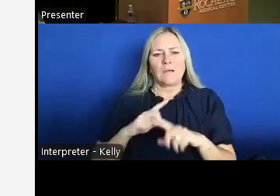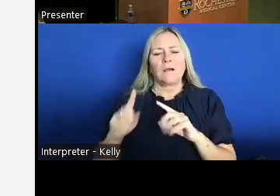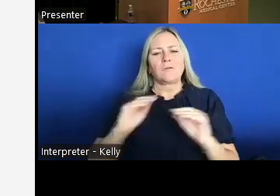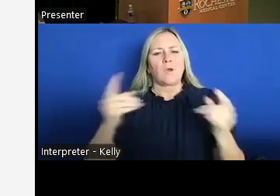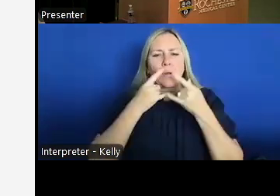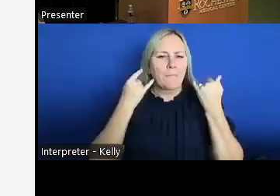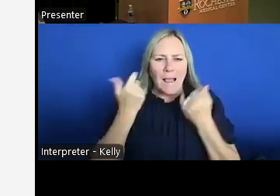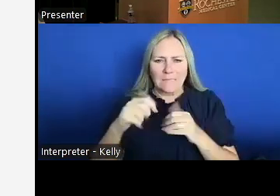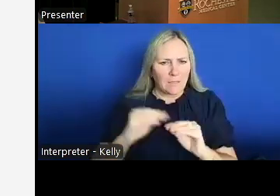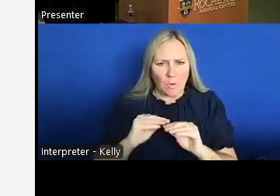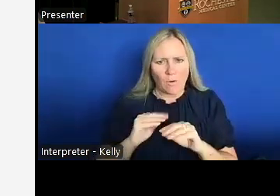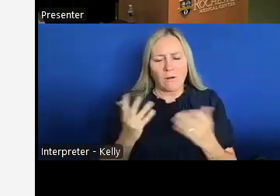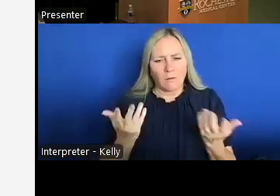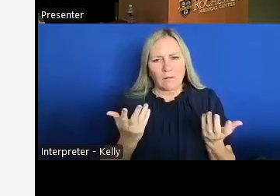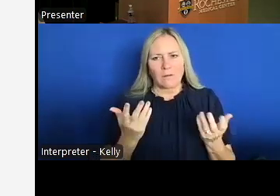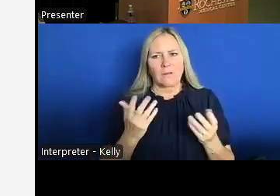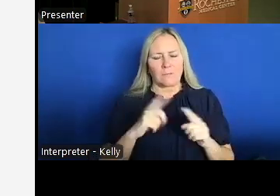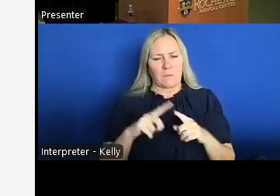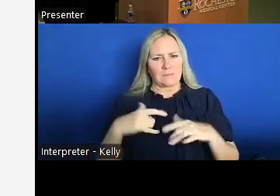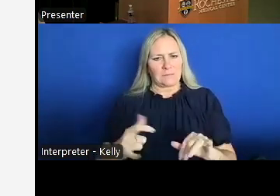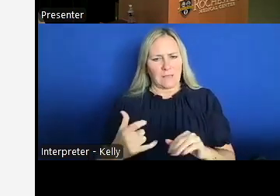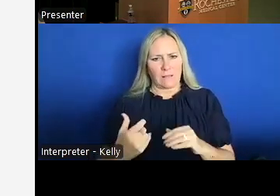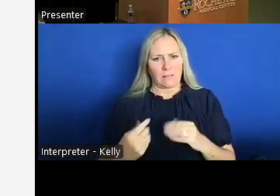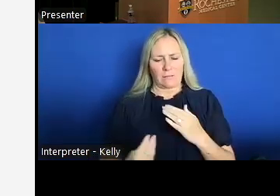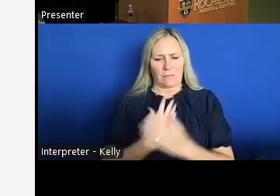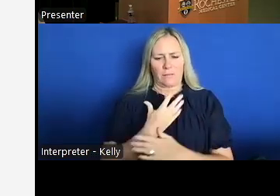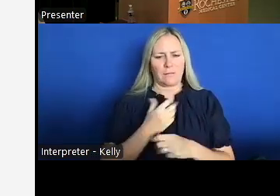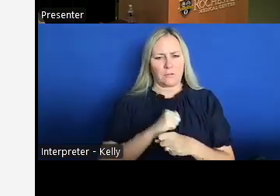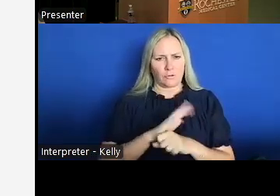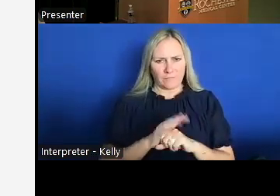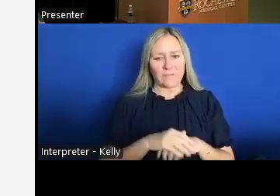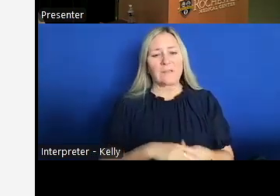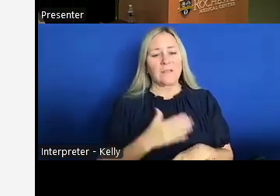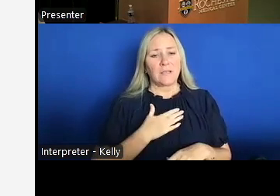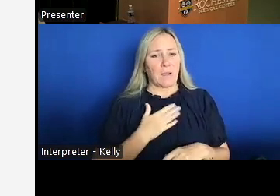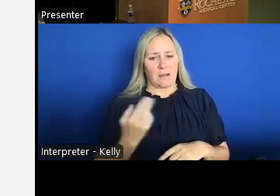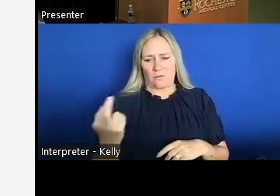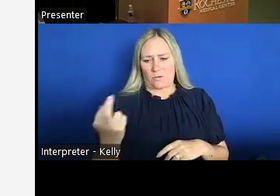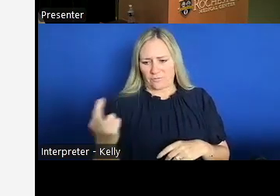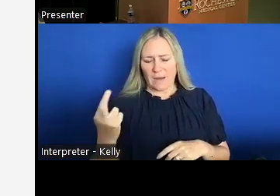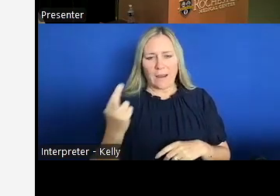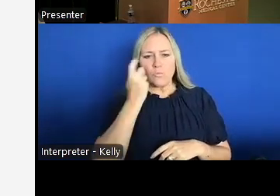my close friend just lost her husband to co and died but there is this sense of everybody wants